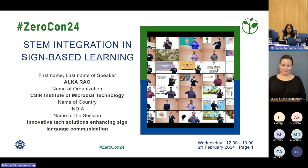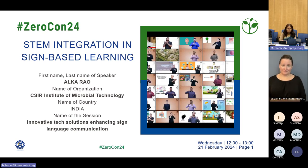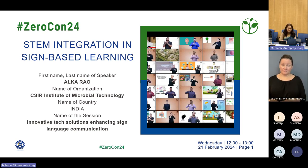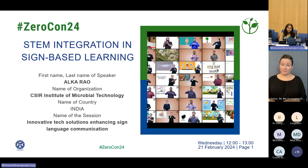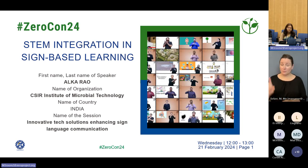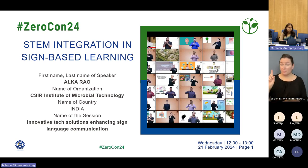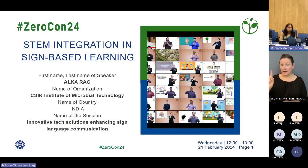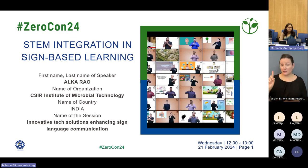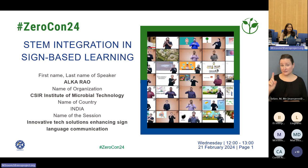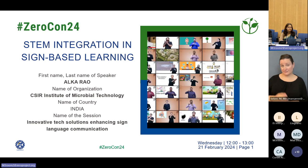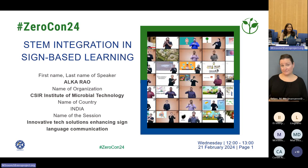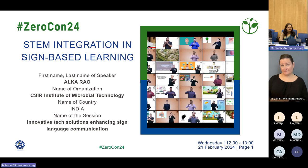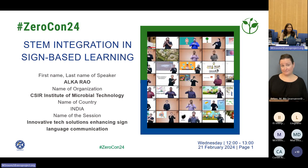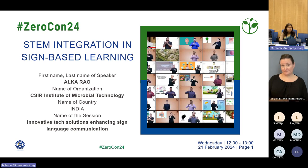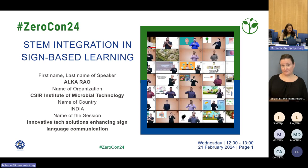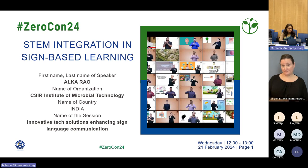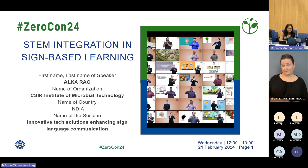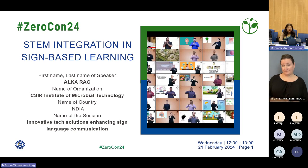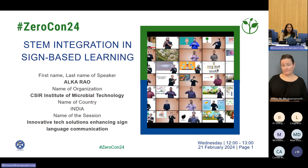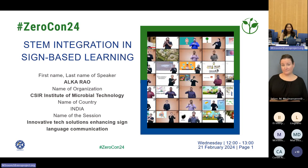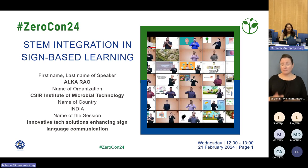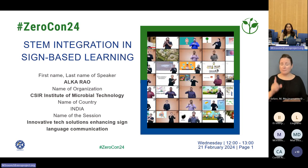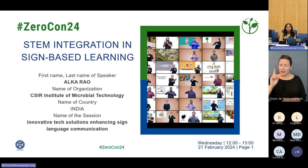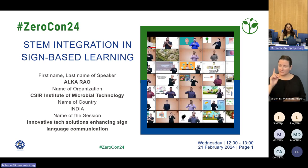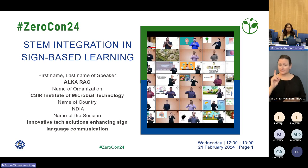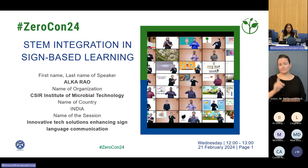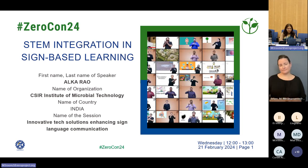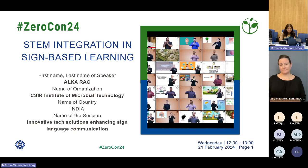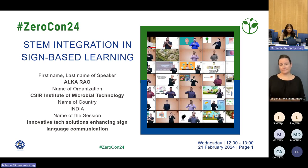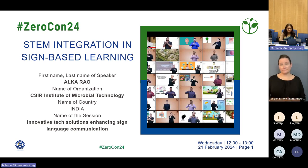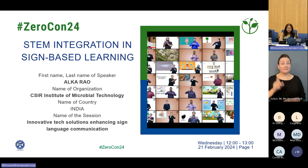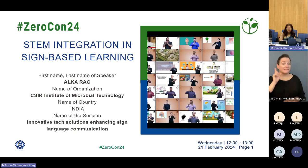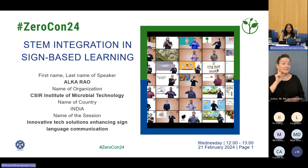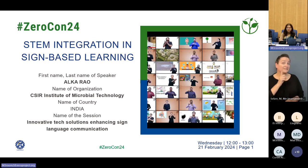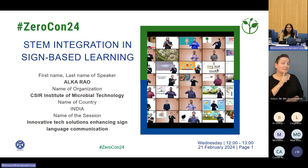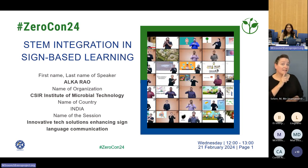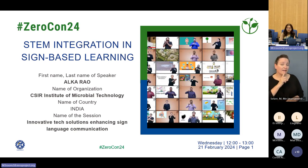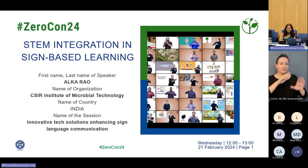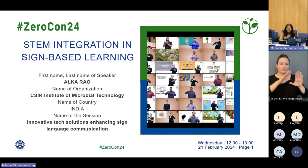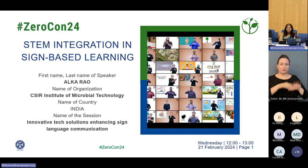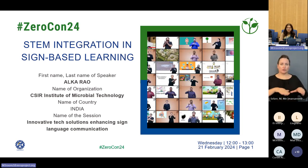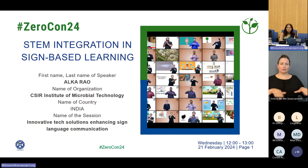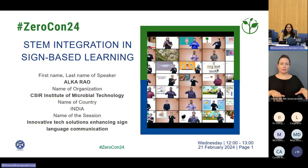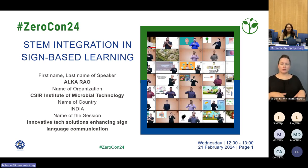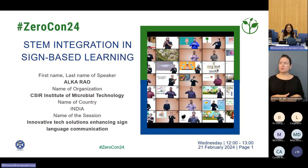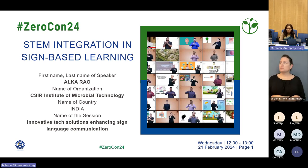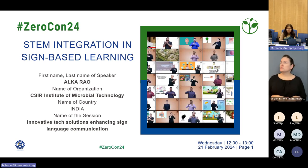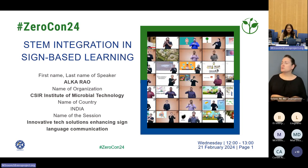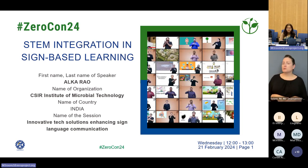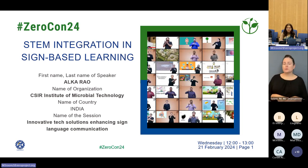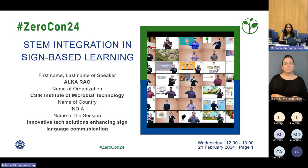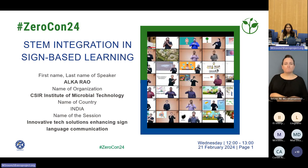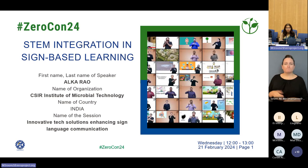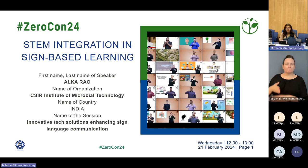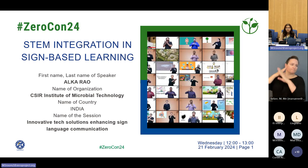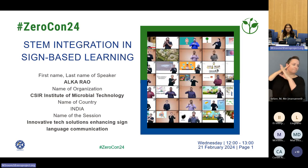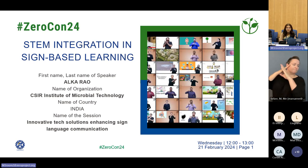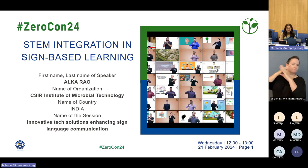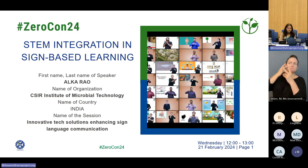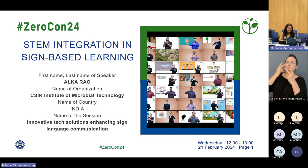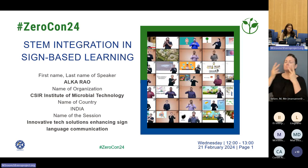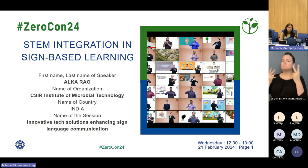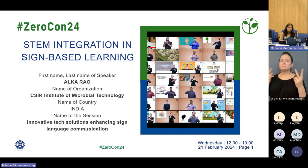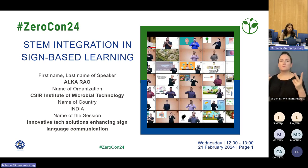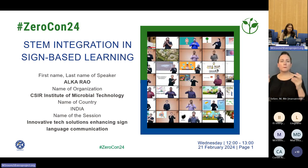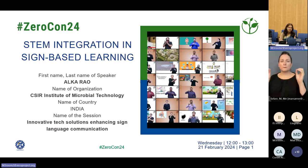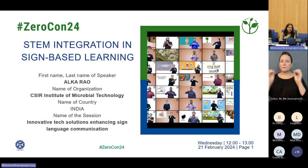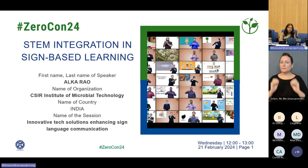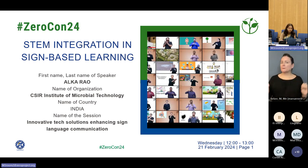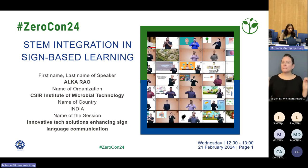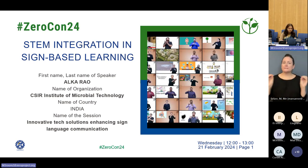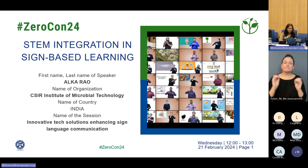deaf children that have missed out on these wonders of science, over the years, due to